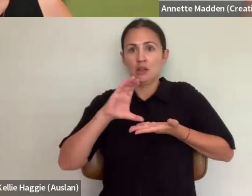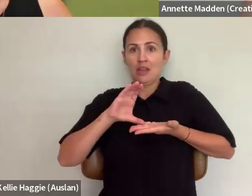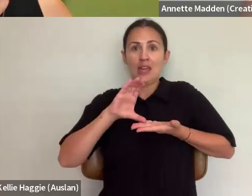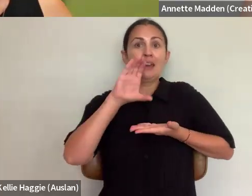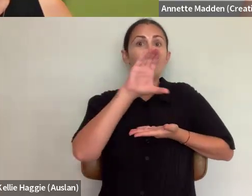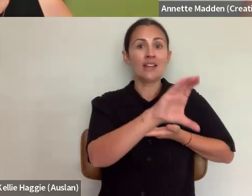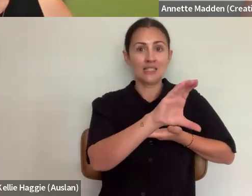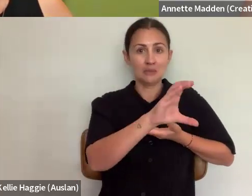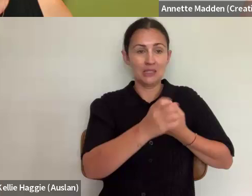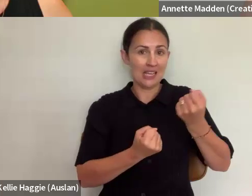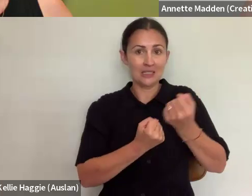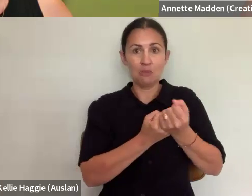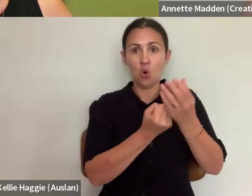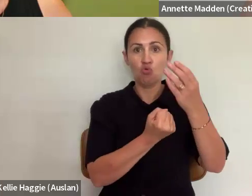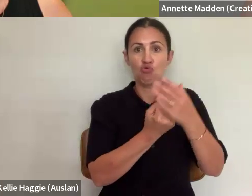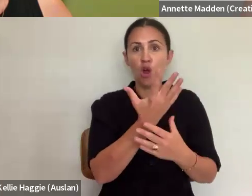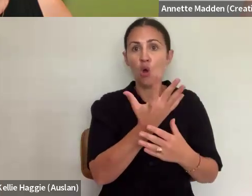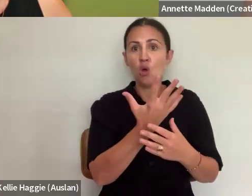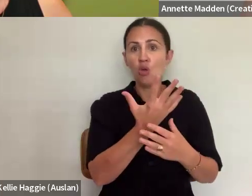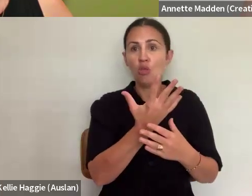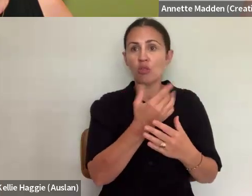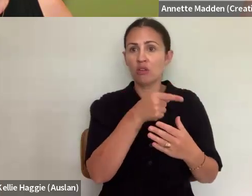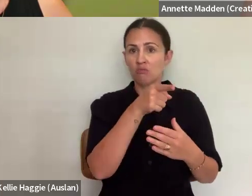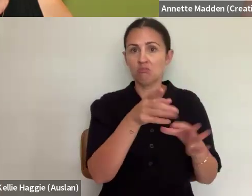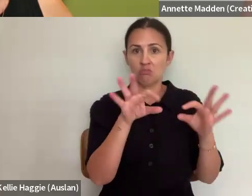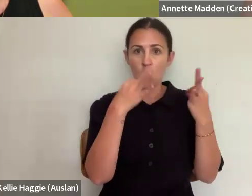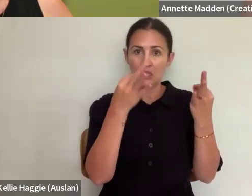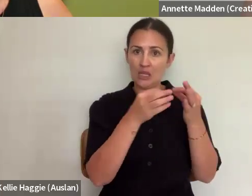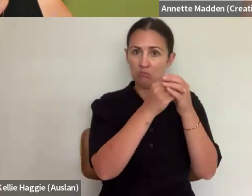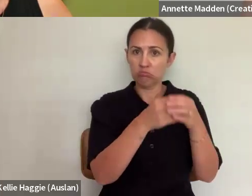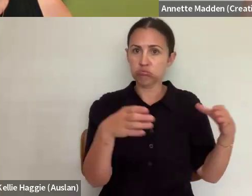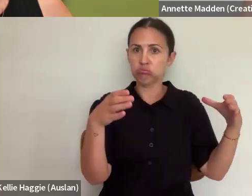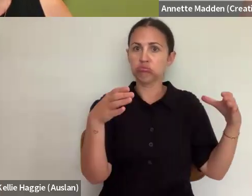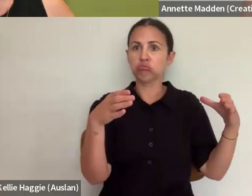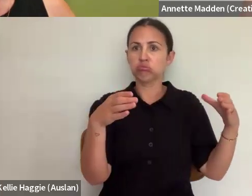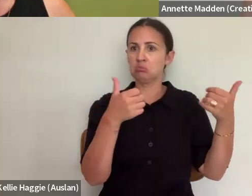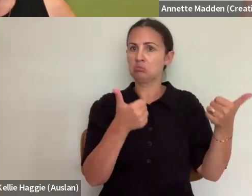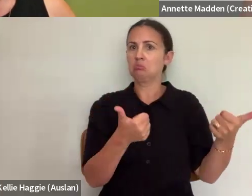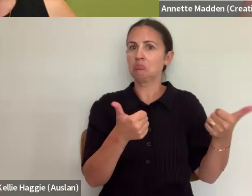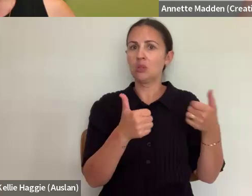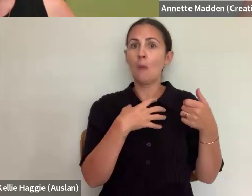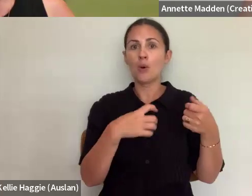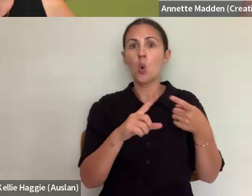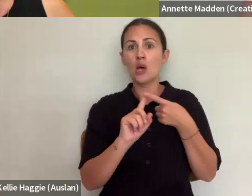beyond these two years? That's a great question. Of course, there is always the hope that investment can support the opportunity